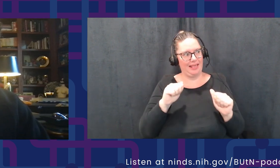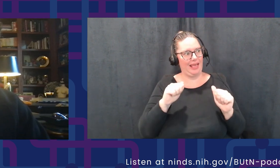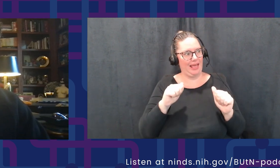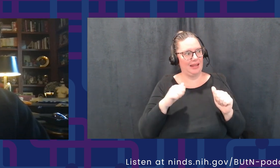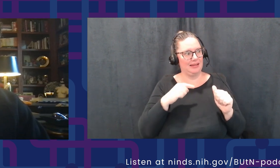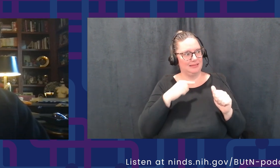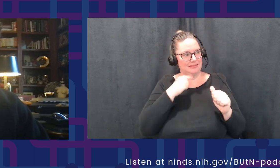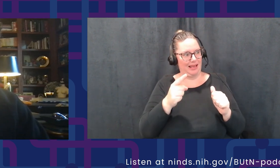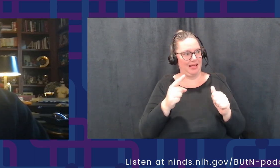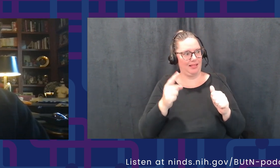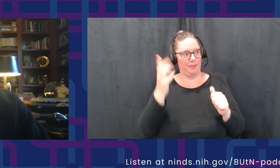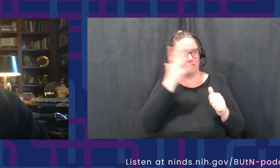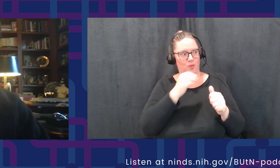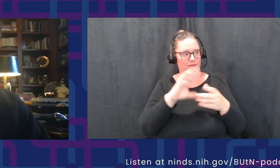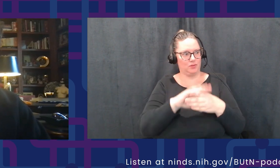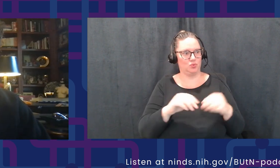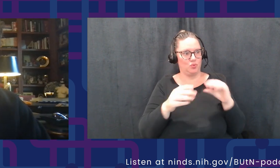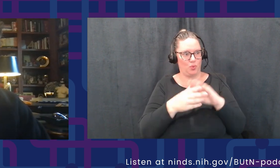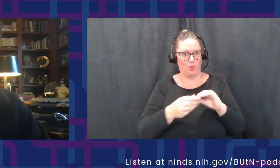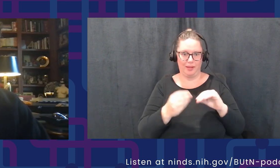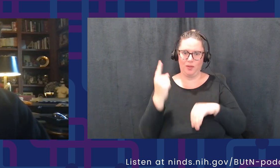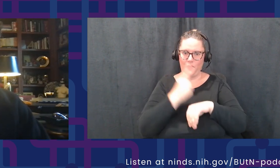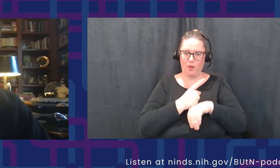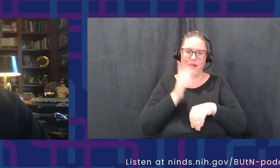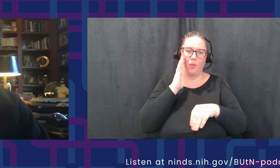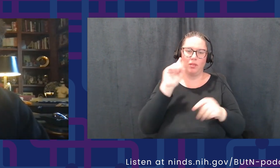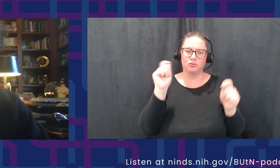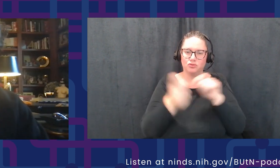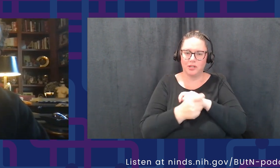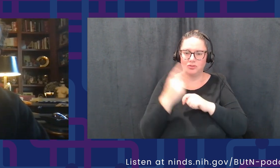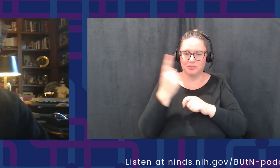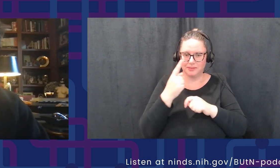those beautiful stories that can one day change someone there in the